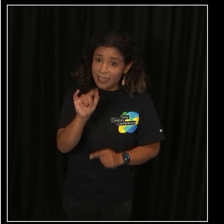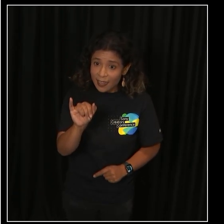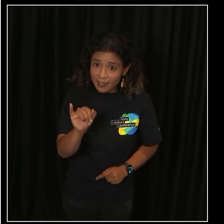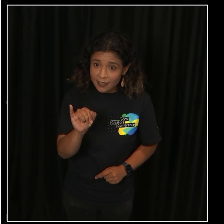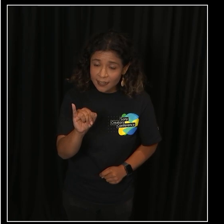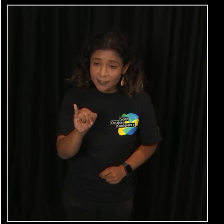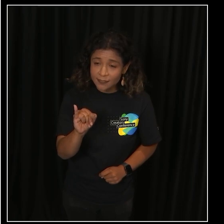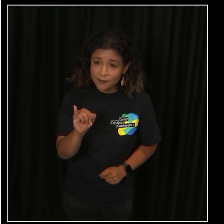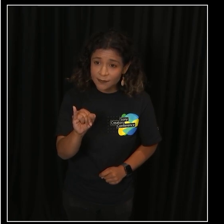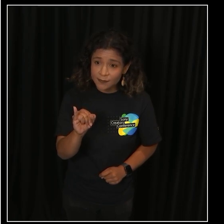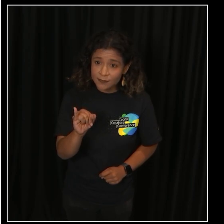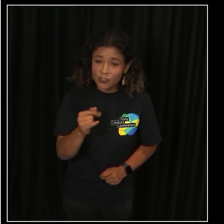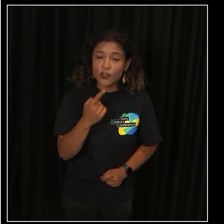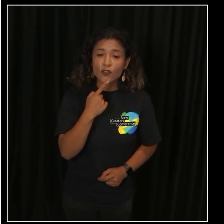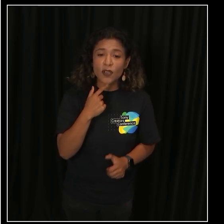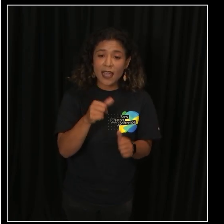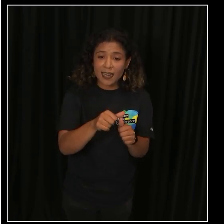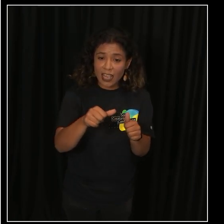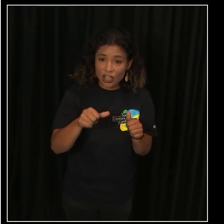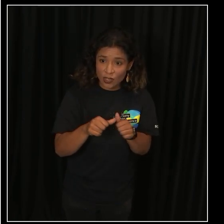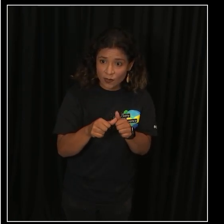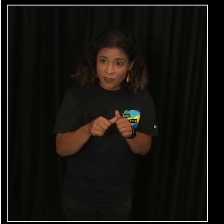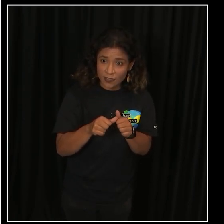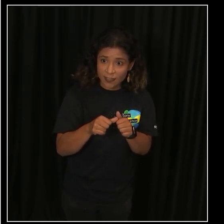the red area on the left and right